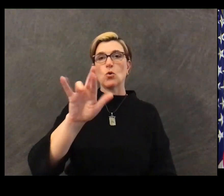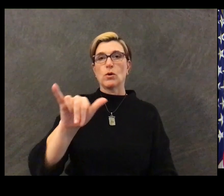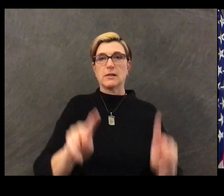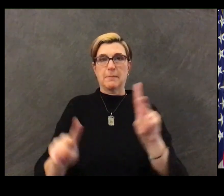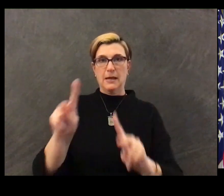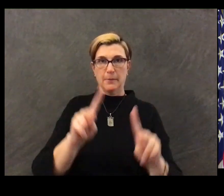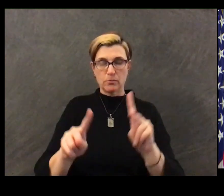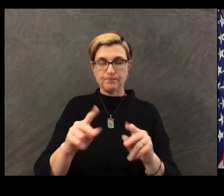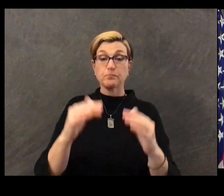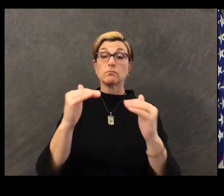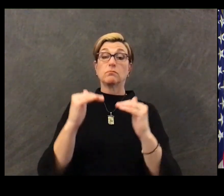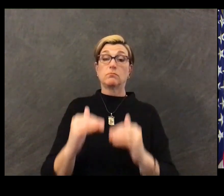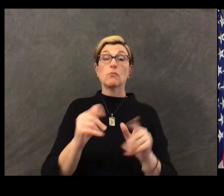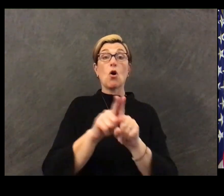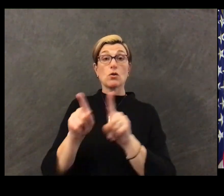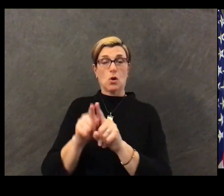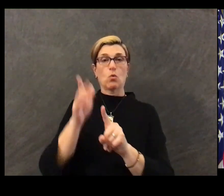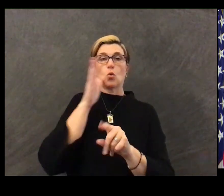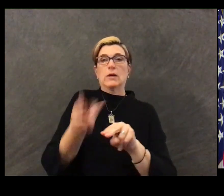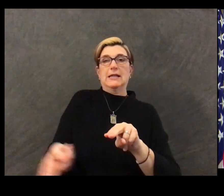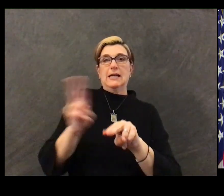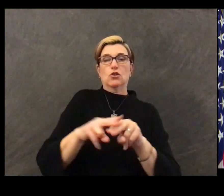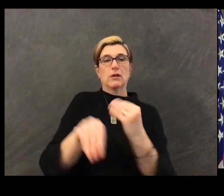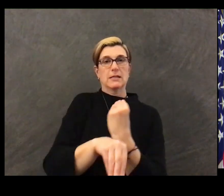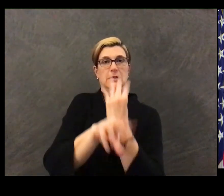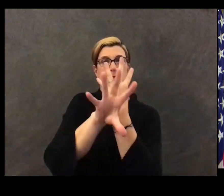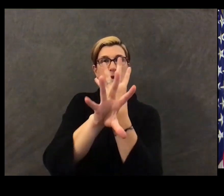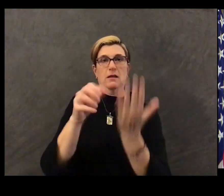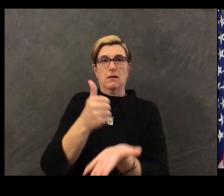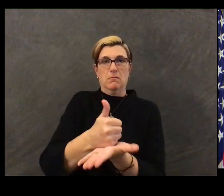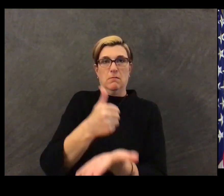telehealth telehealth has become a big deal you know I've been reading about it